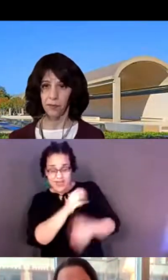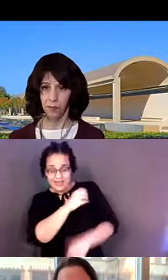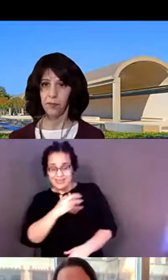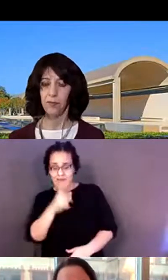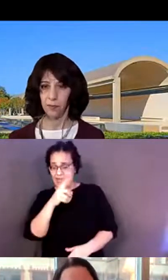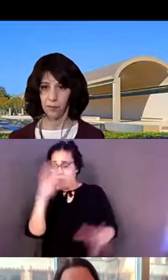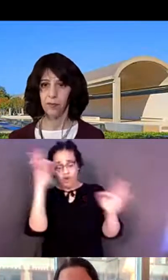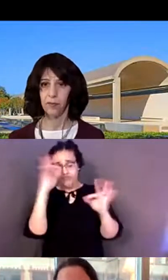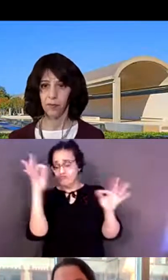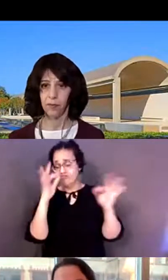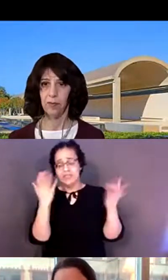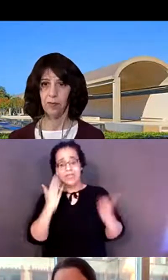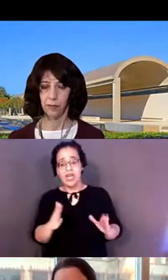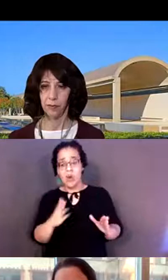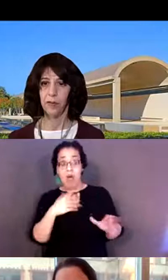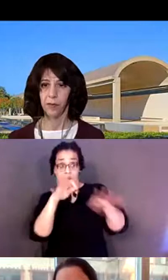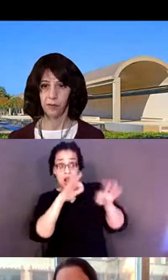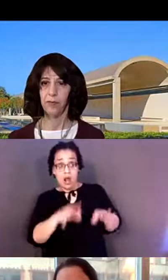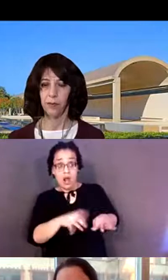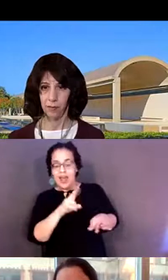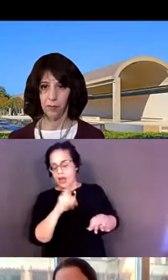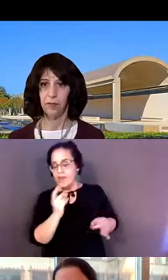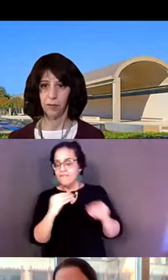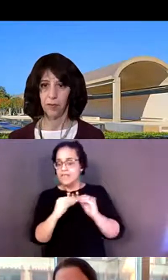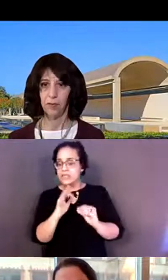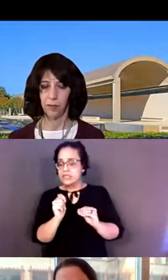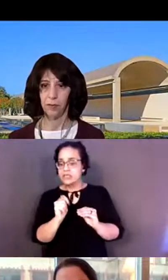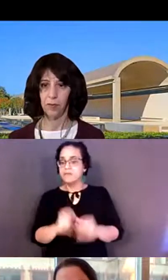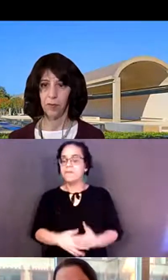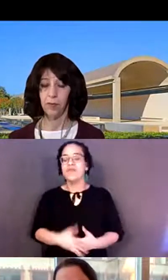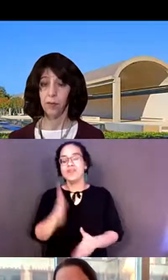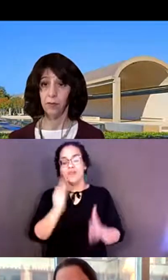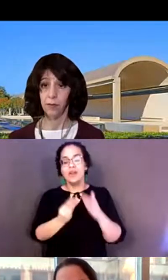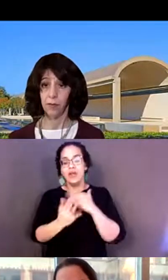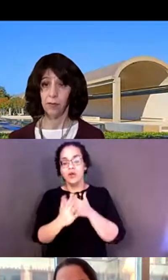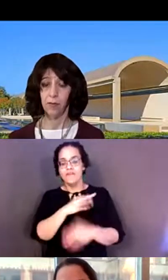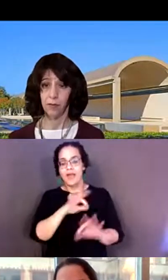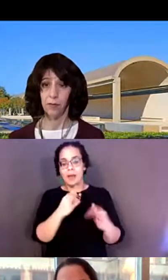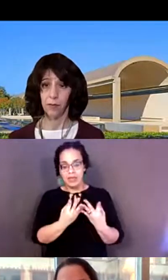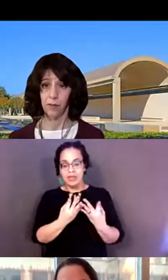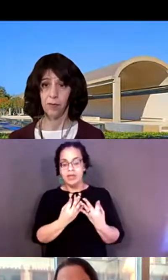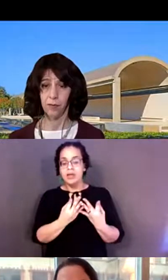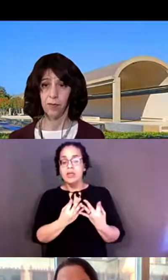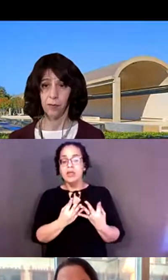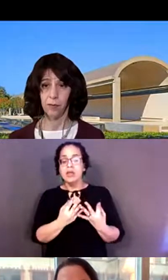it's happening to you or a loved one, know that that's the position my office has been in, is to help advocate